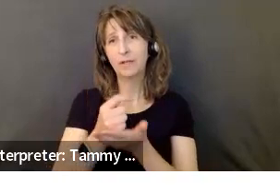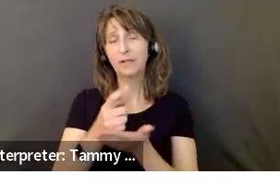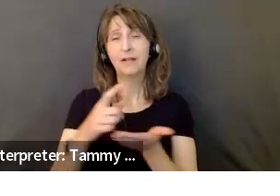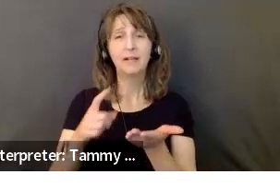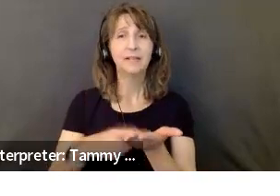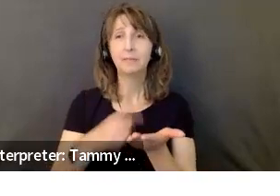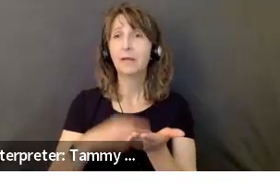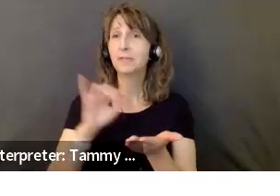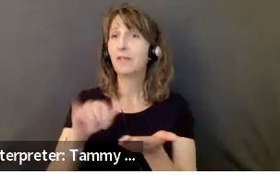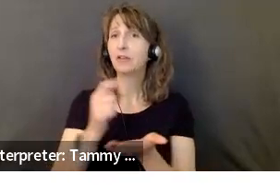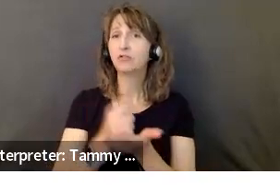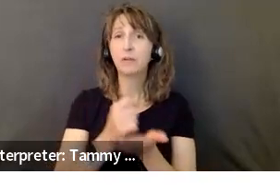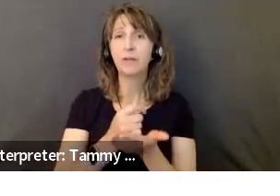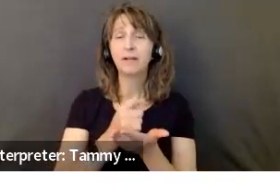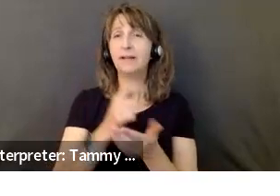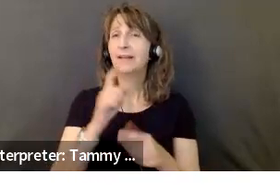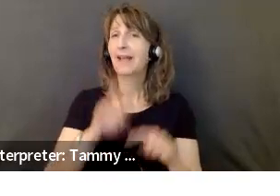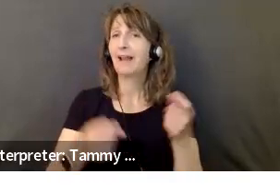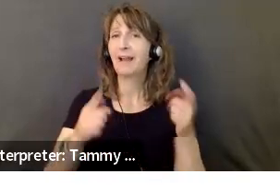It just doesn't feel safe. And so there was a big focus on the sort of residential piece in the sort of a specialized unit.